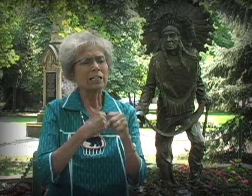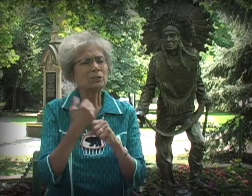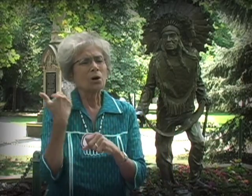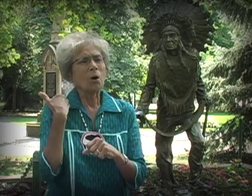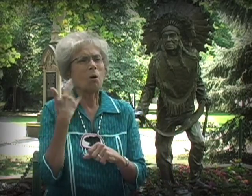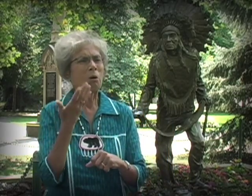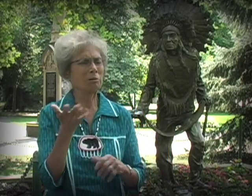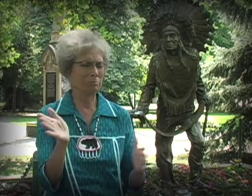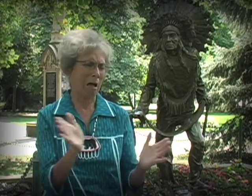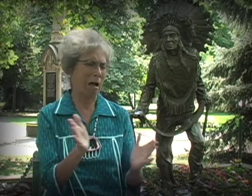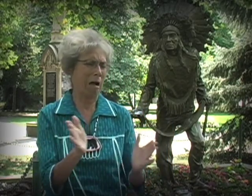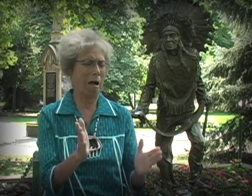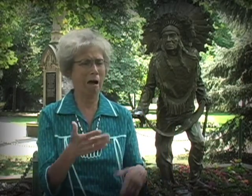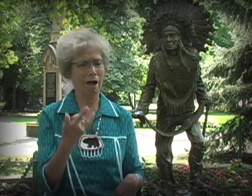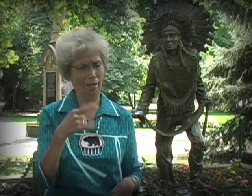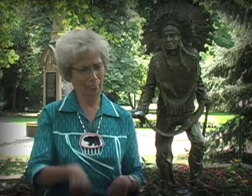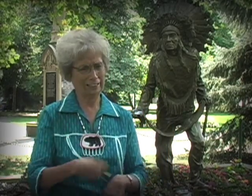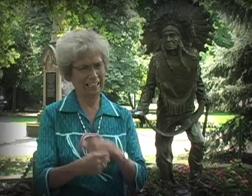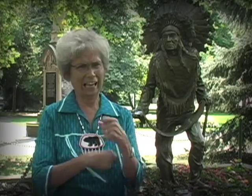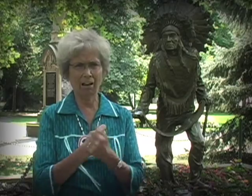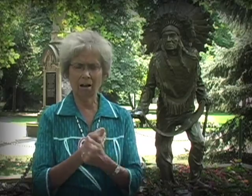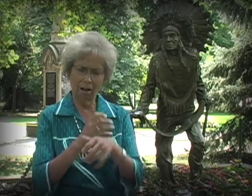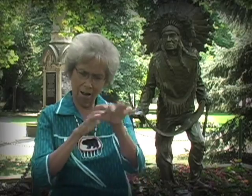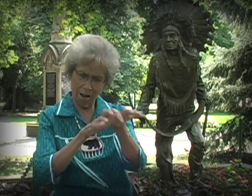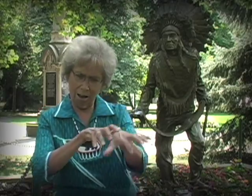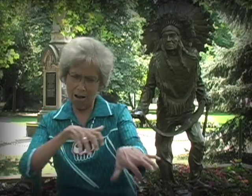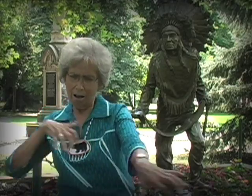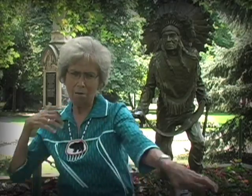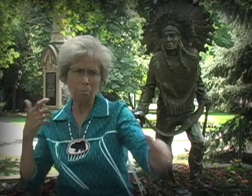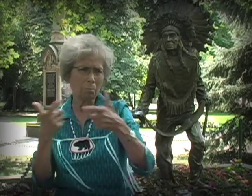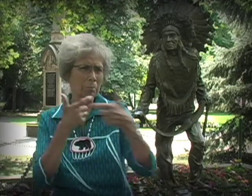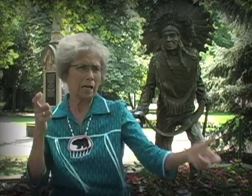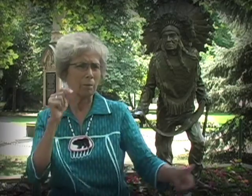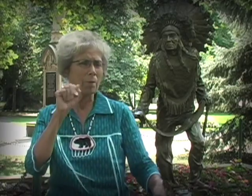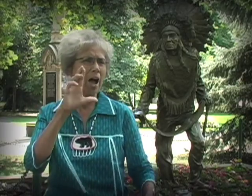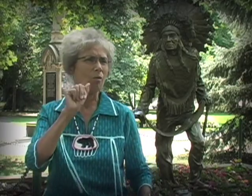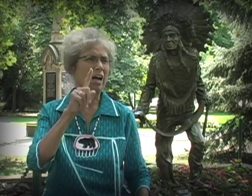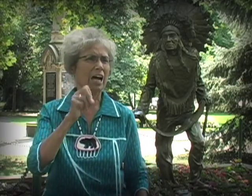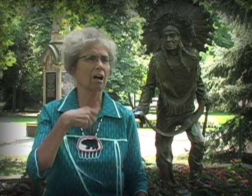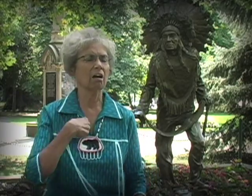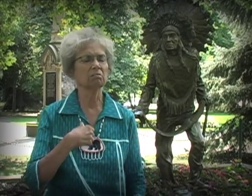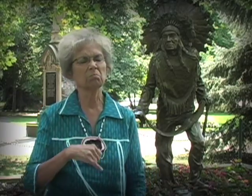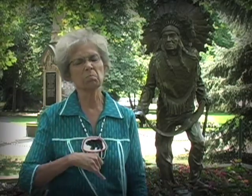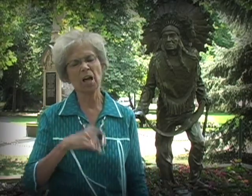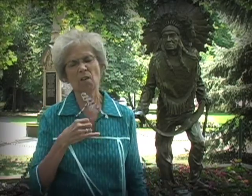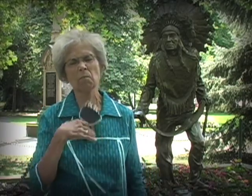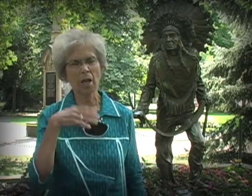Few years ago, the parade is smaller. Now this year, the parade is much bigger.